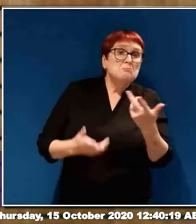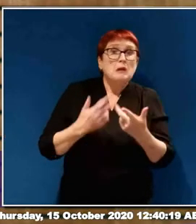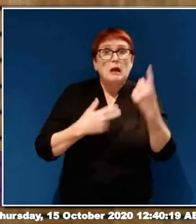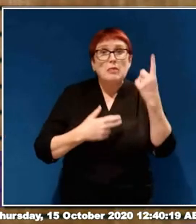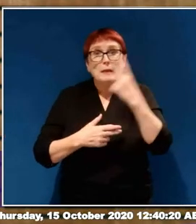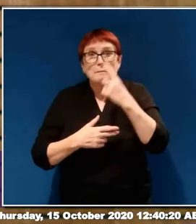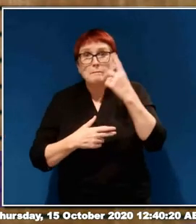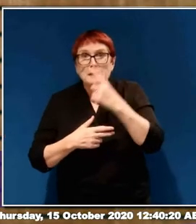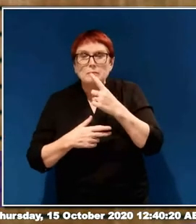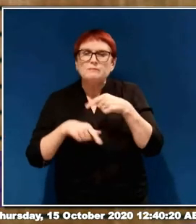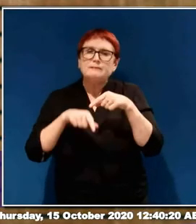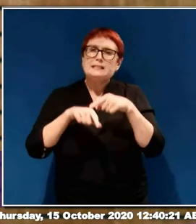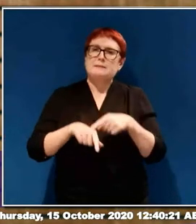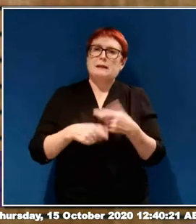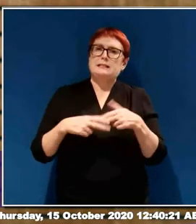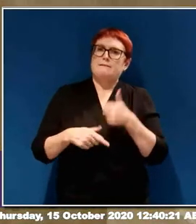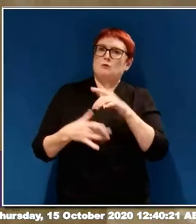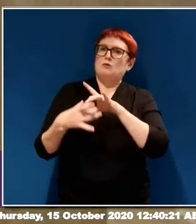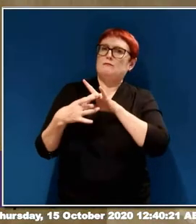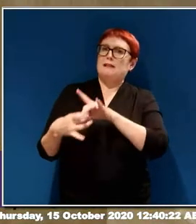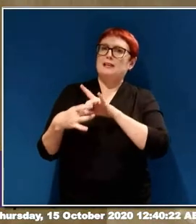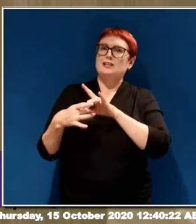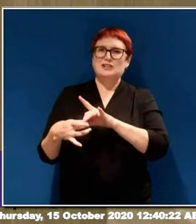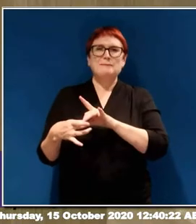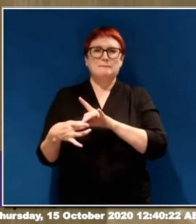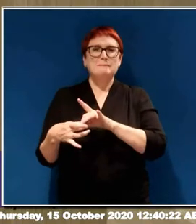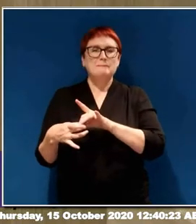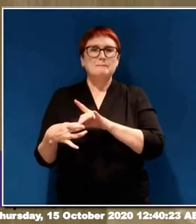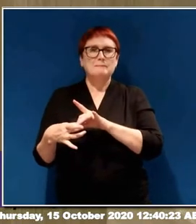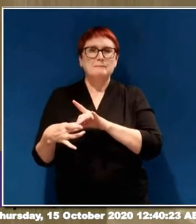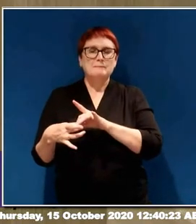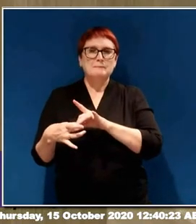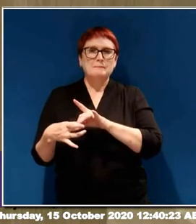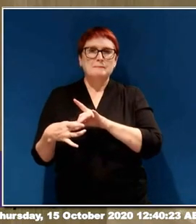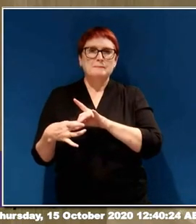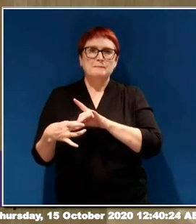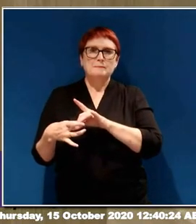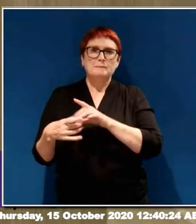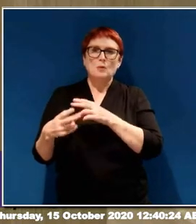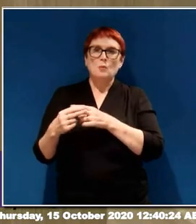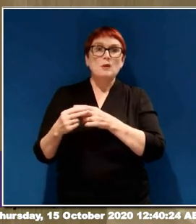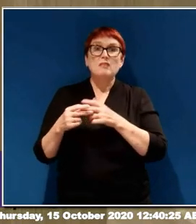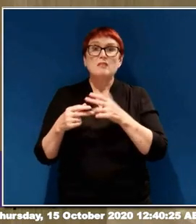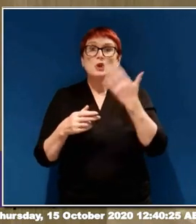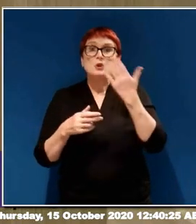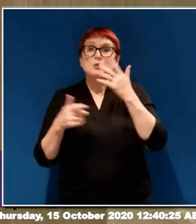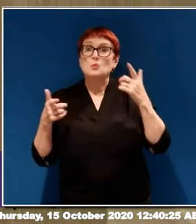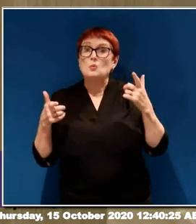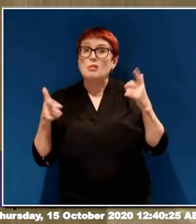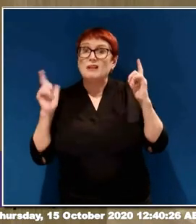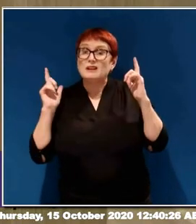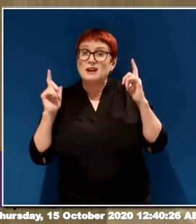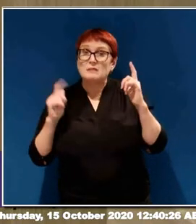the leaders in the school, and so they may phone me directly, and I can advise